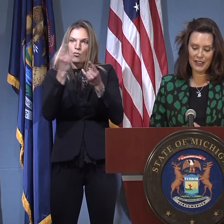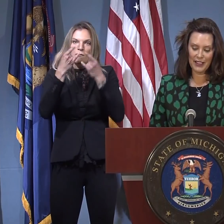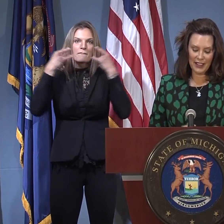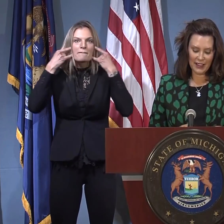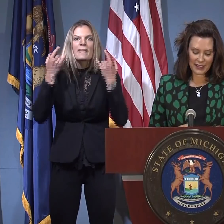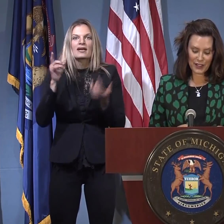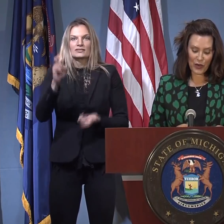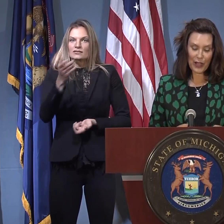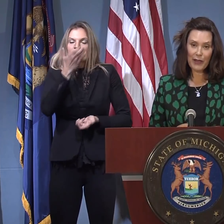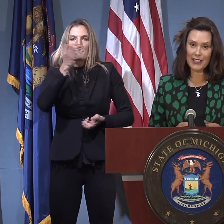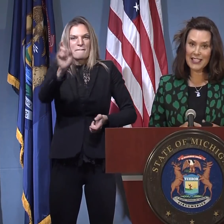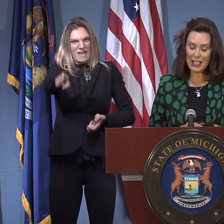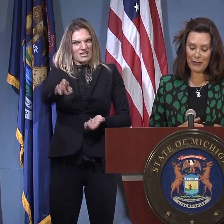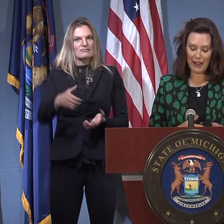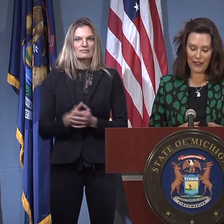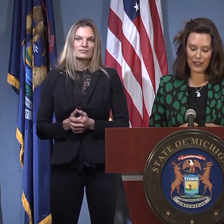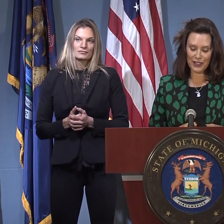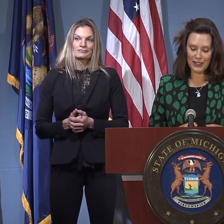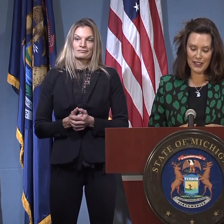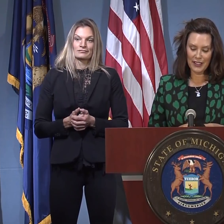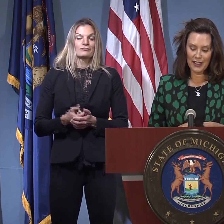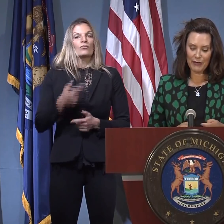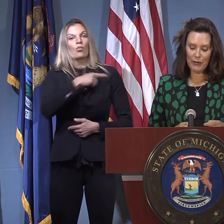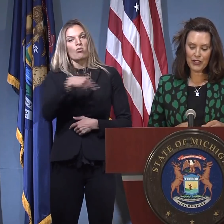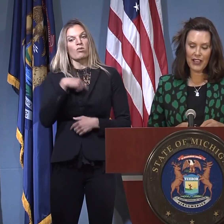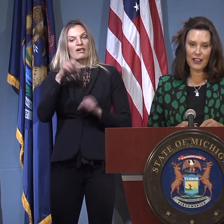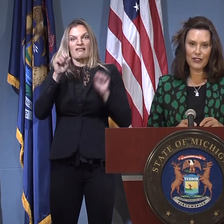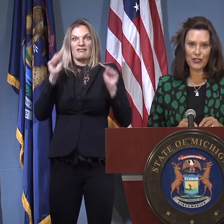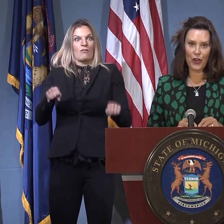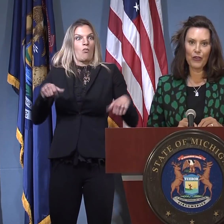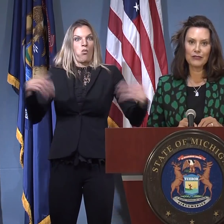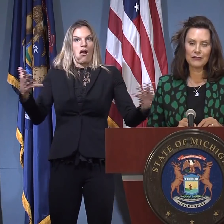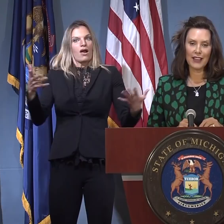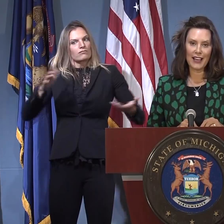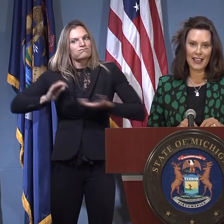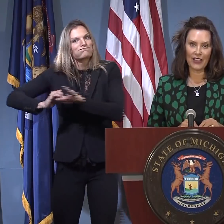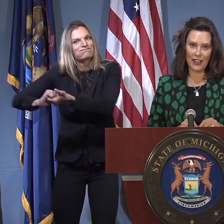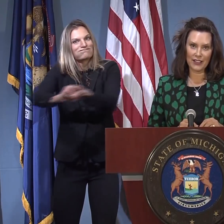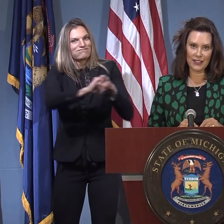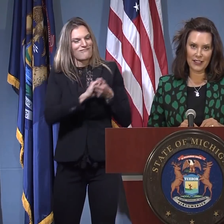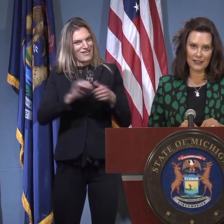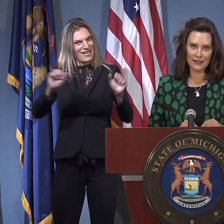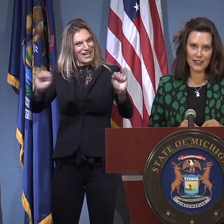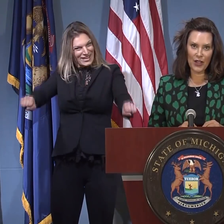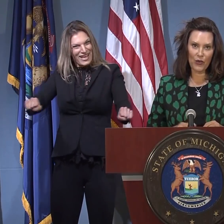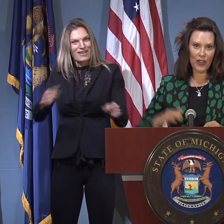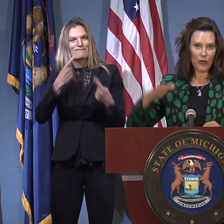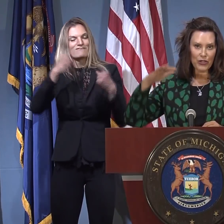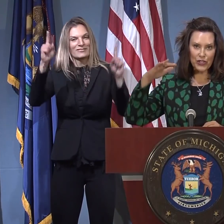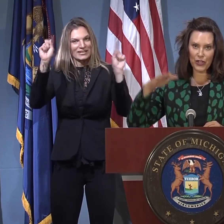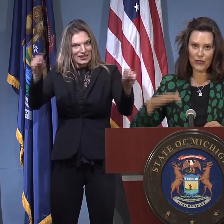DOZEN FOLLOWING GUIDELINES, DRIVEN BY SCIENCE, AND MASK UP, THIS IS GOING TO BE A TEAM EFFORT.